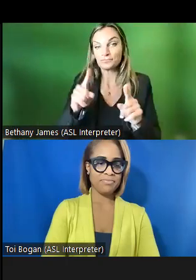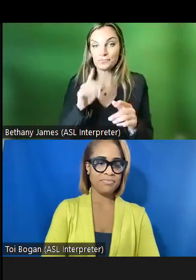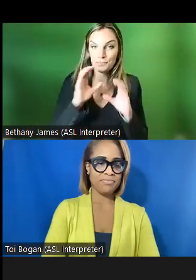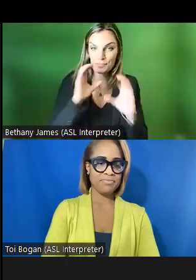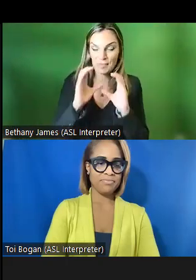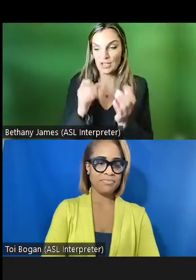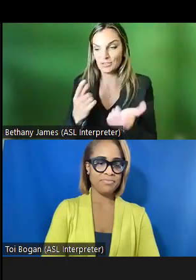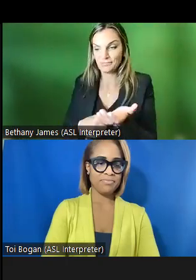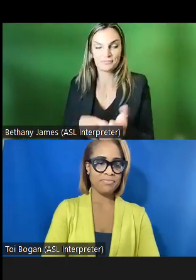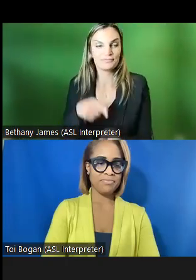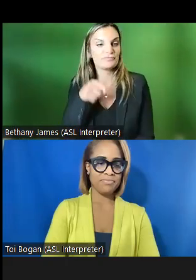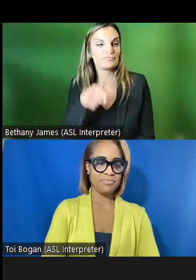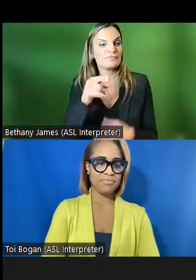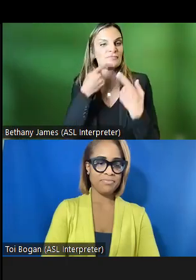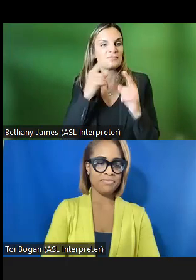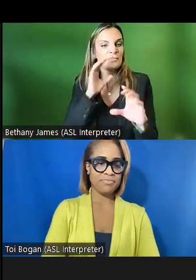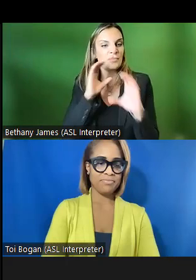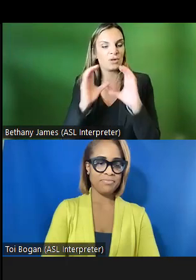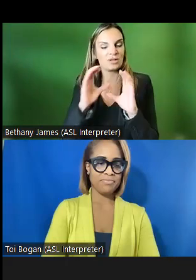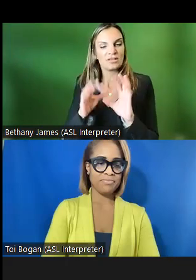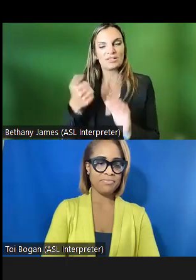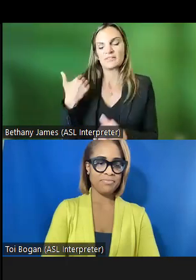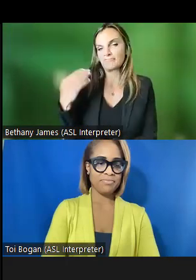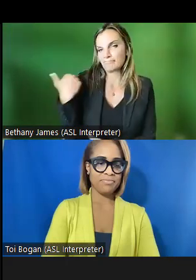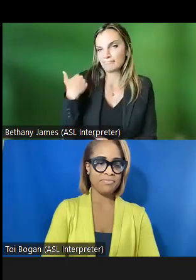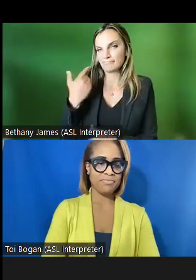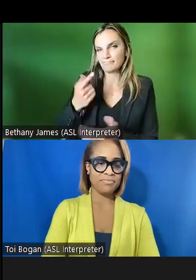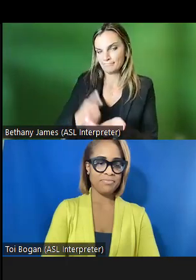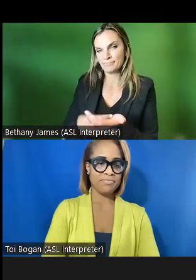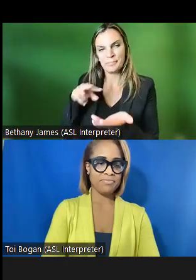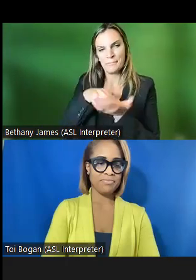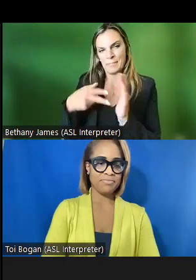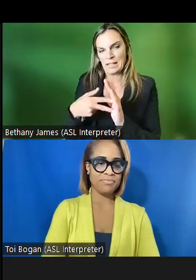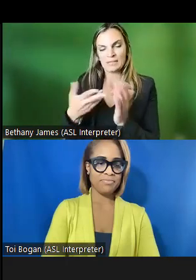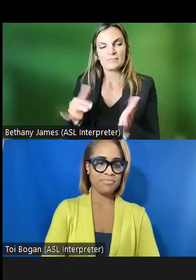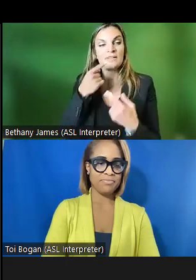Effective communication, I mentioned very briefly. It's communication with people who have disabilities,